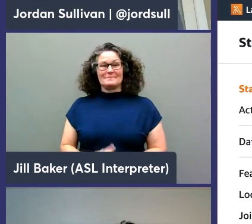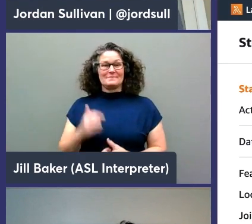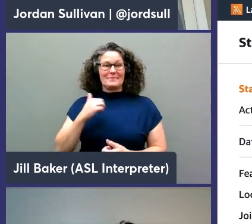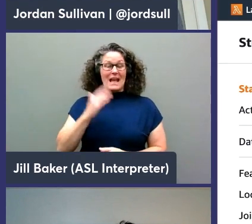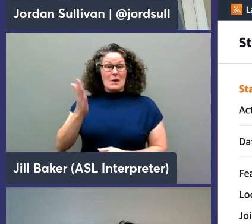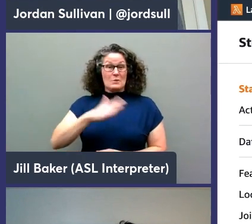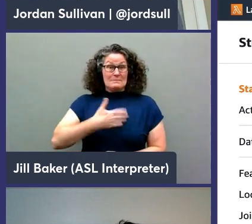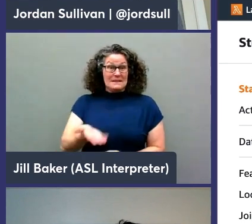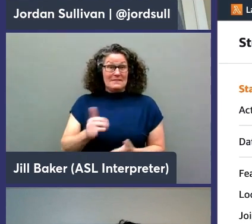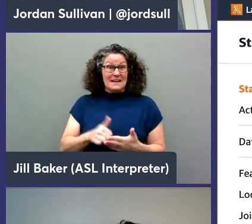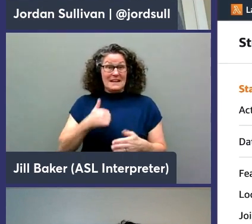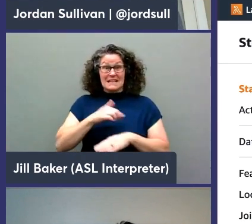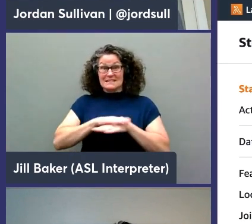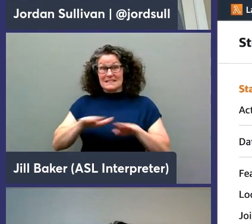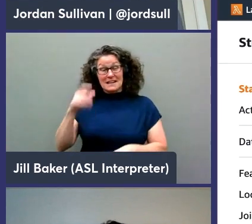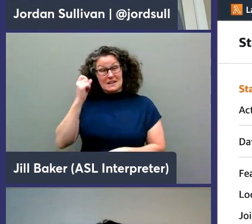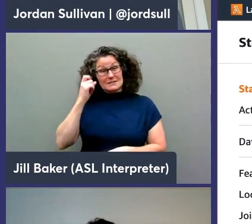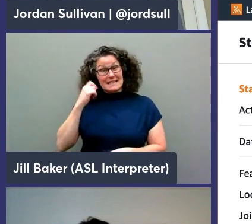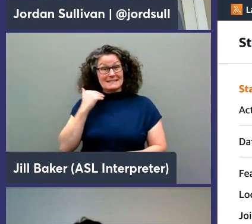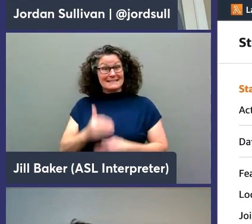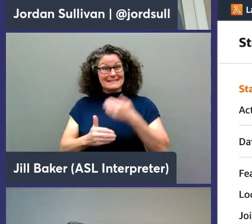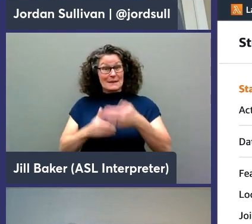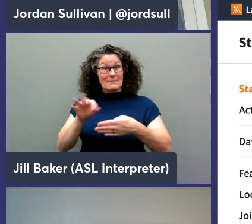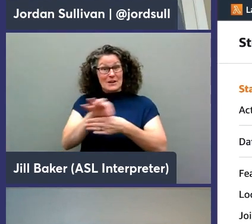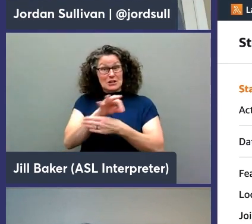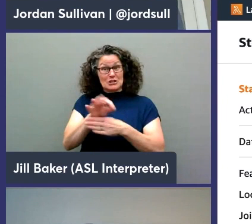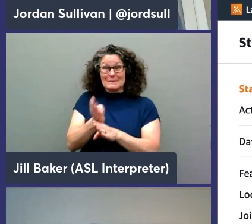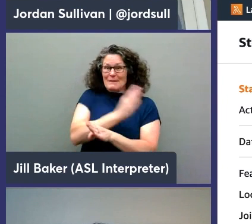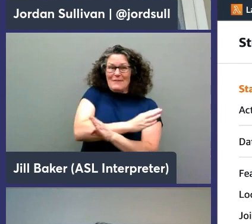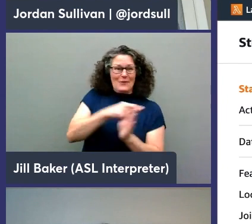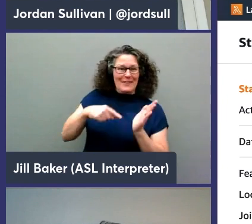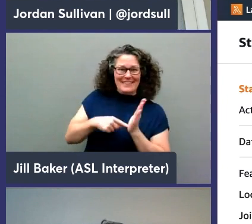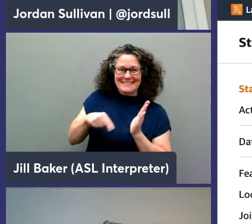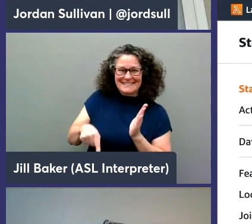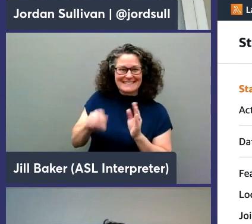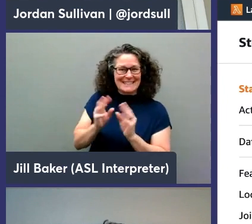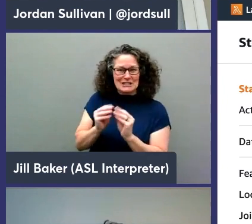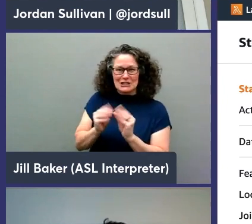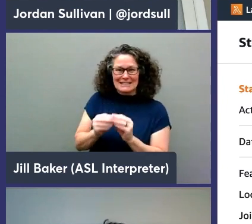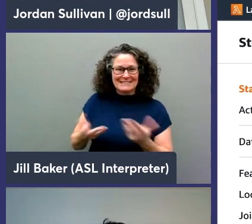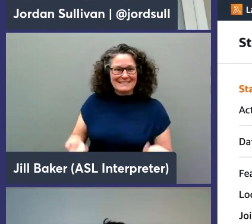I really did not understand Step Functions well before this session (laugh), so- Sweet.